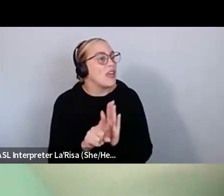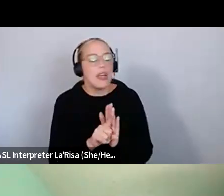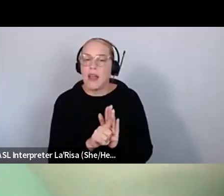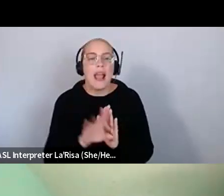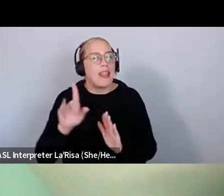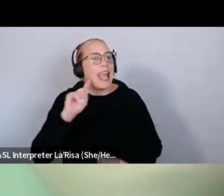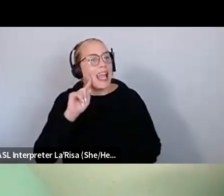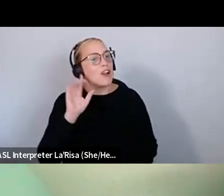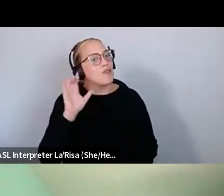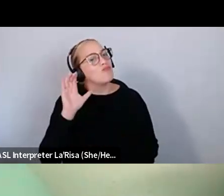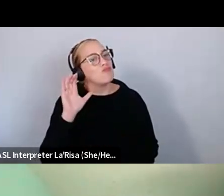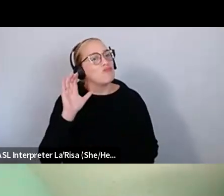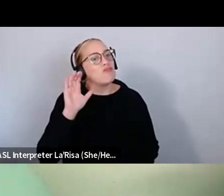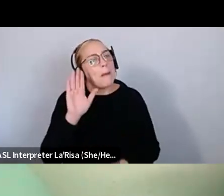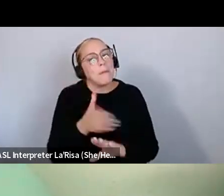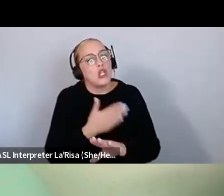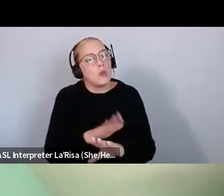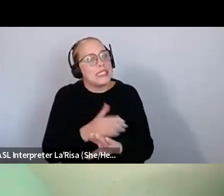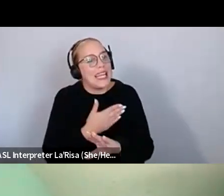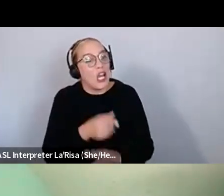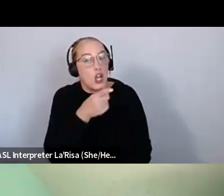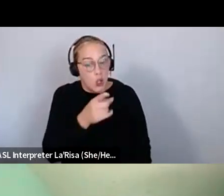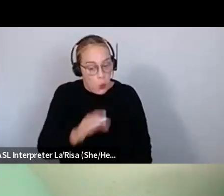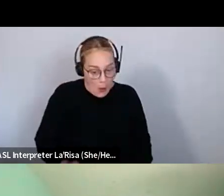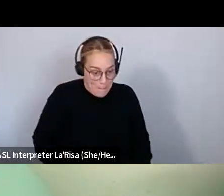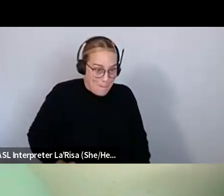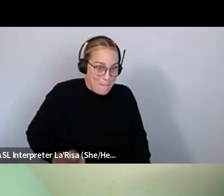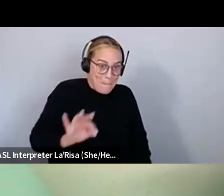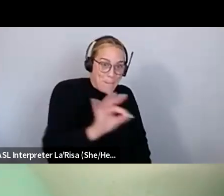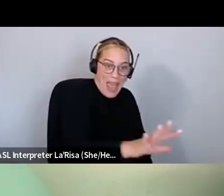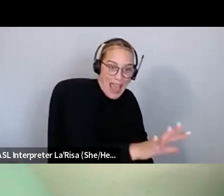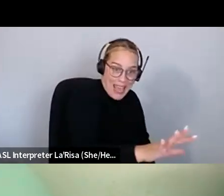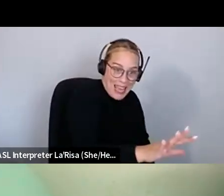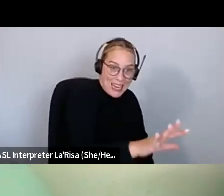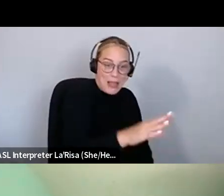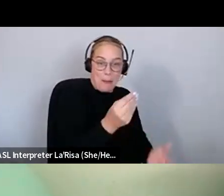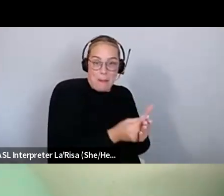When someone would call you, instead of them hearing your